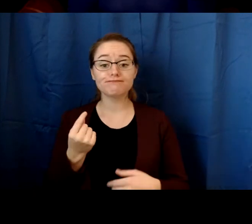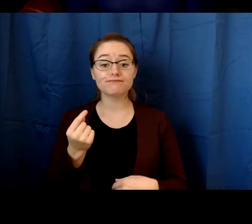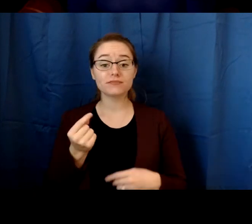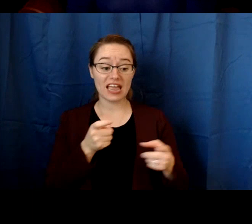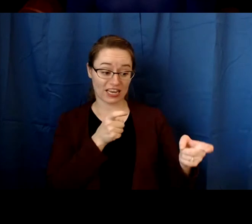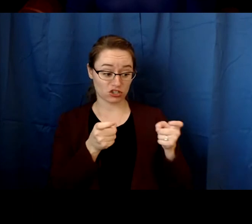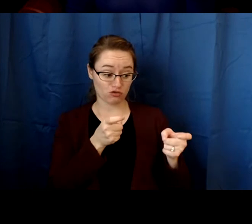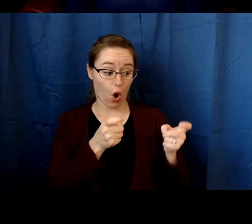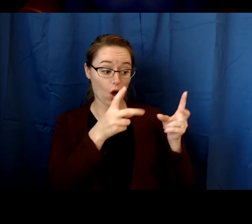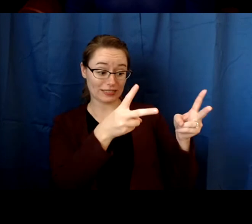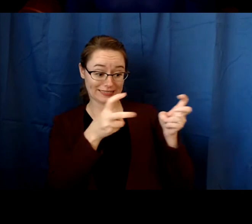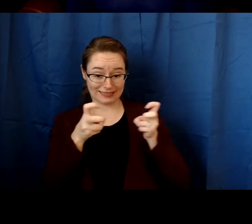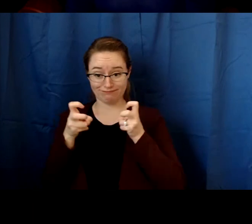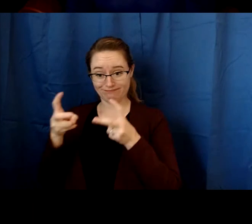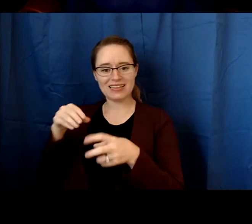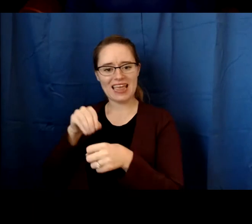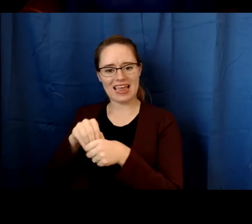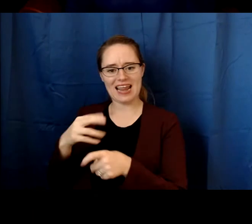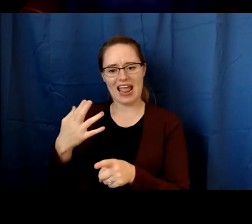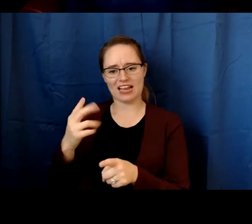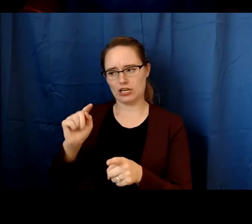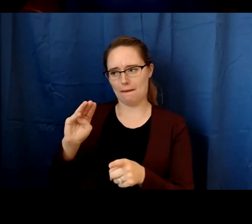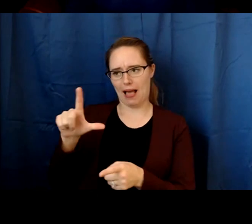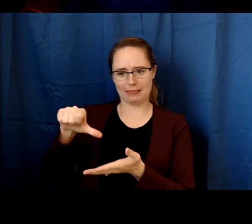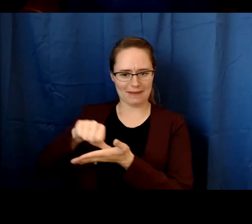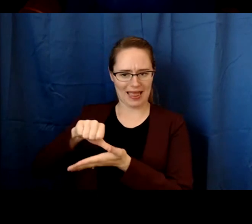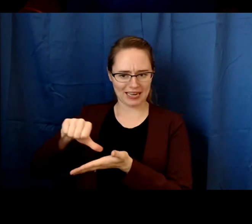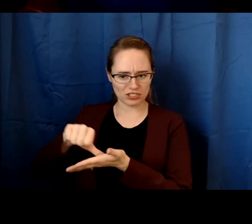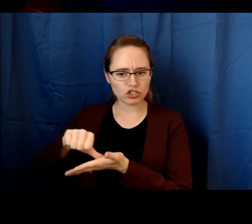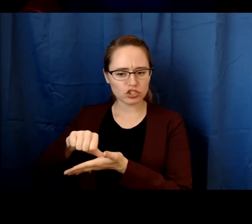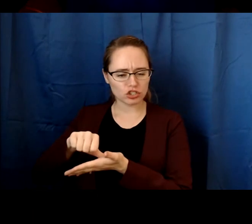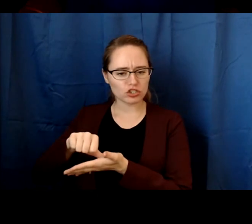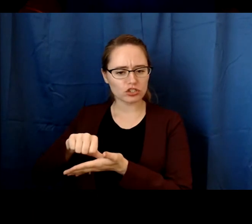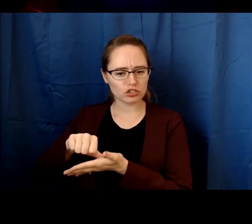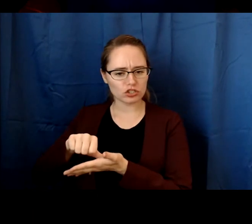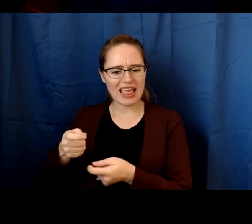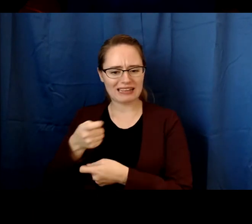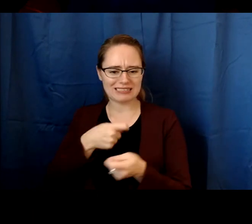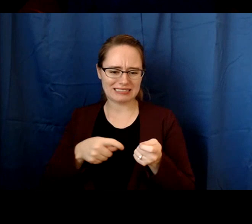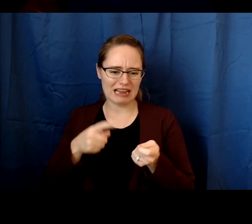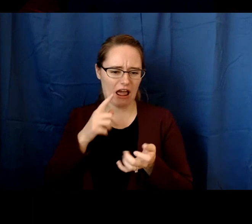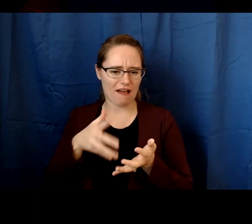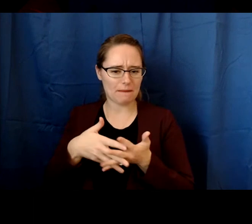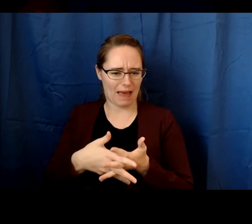and put them in the HTML page manually, like, instead of embedded within the Tableau sheet